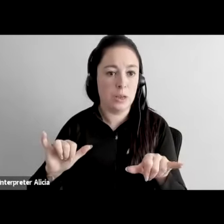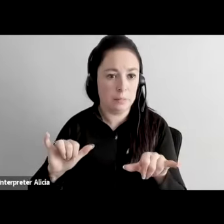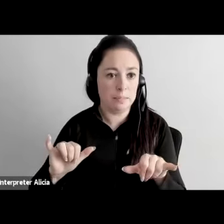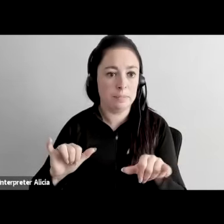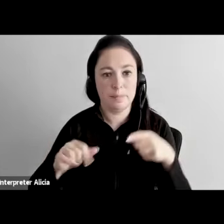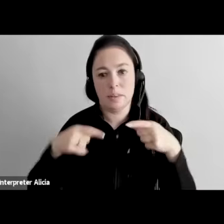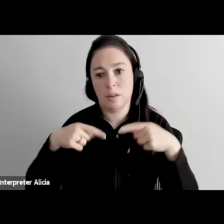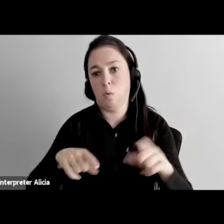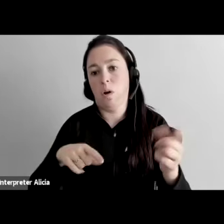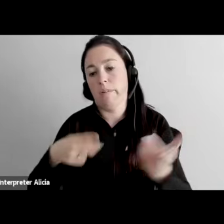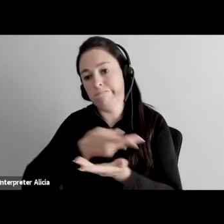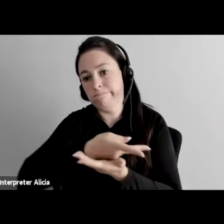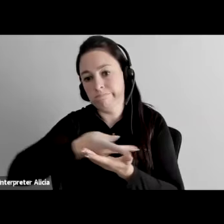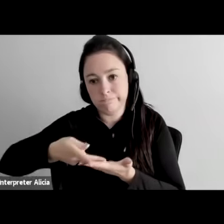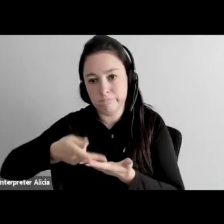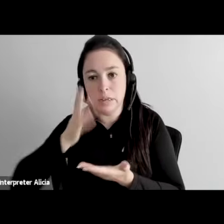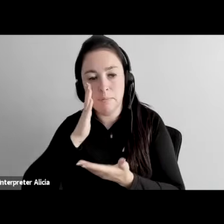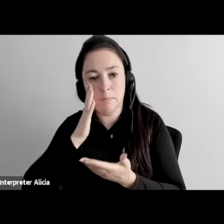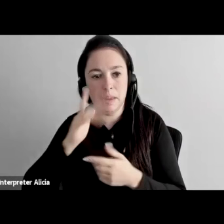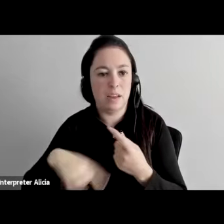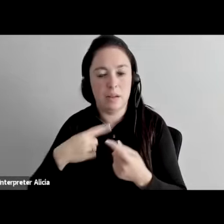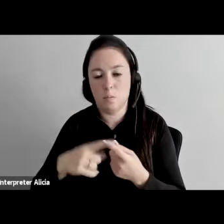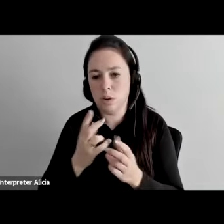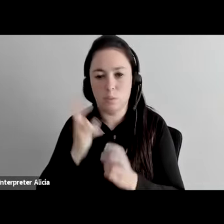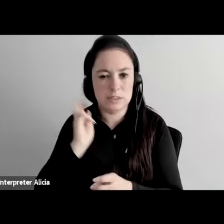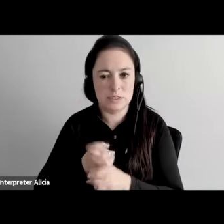bed when it was too hard to get him out of bed.